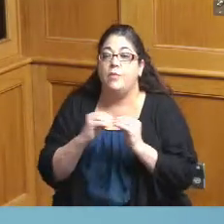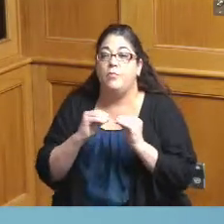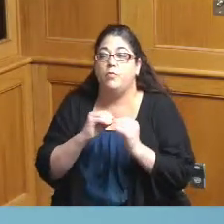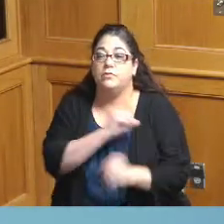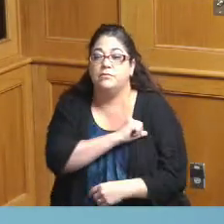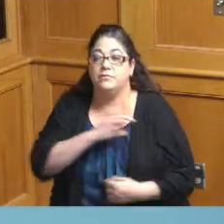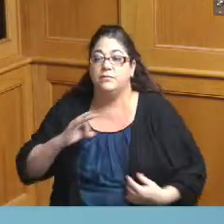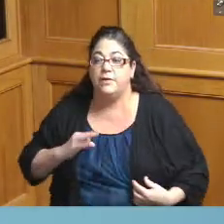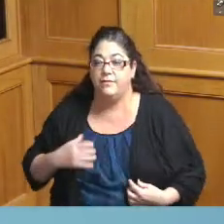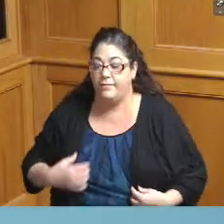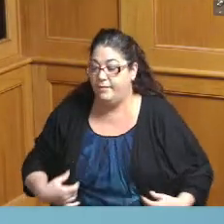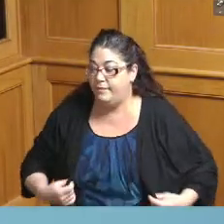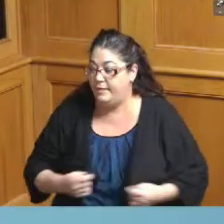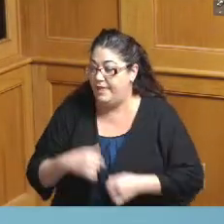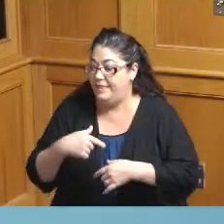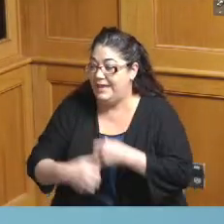this year we added a guardianship investigator